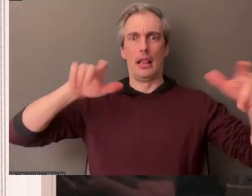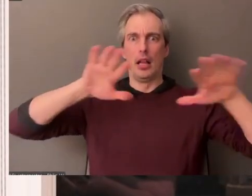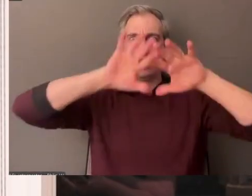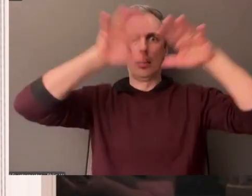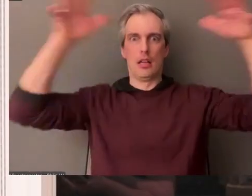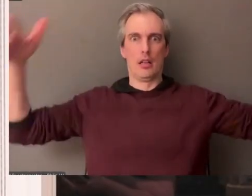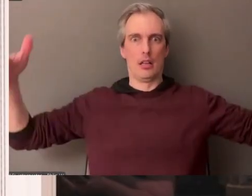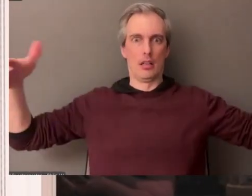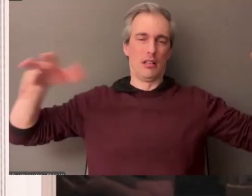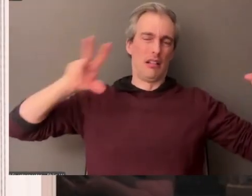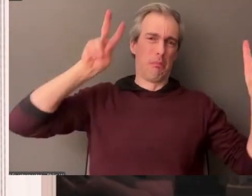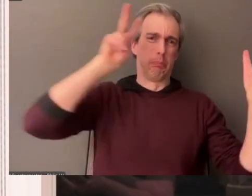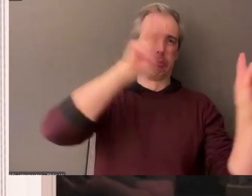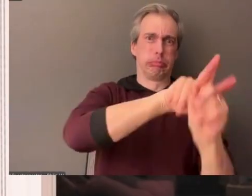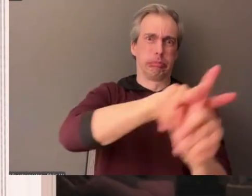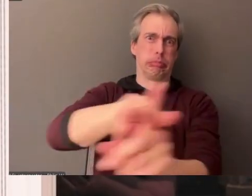That's how I'm interpreting it, anyway. Did